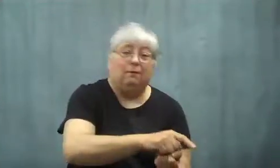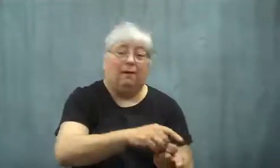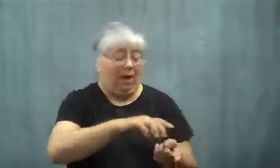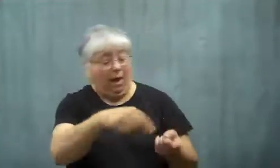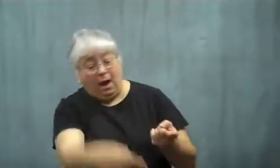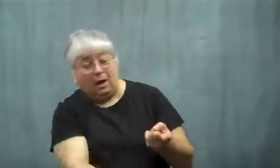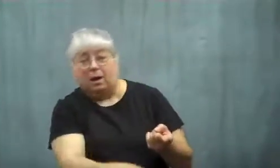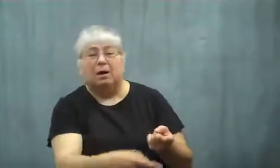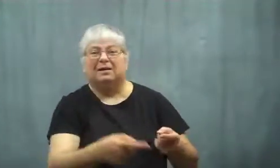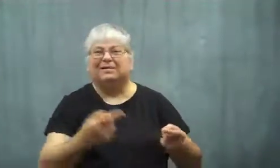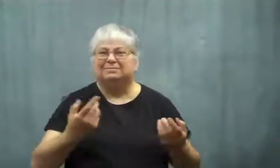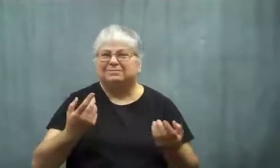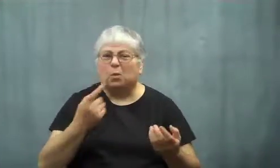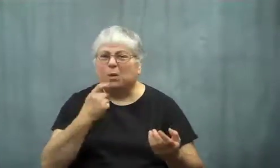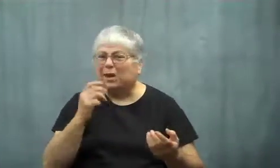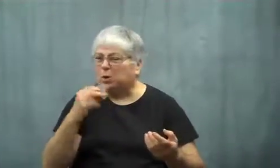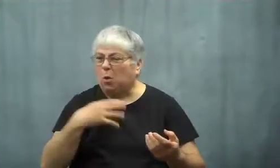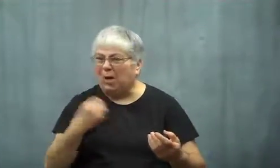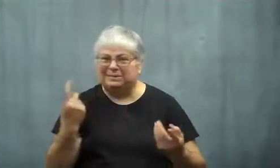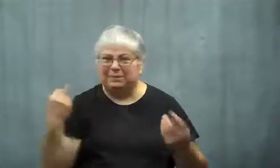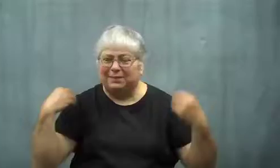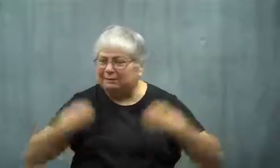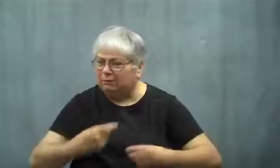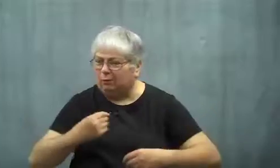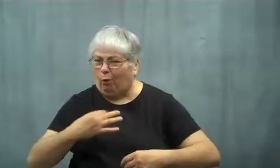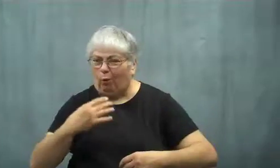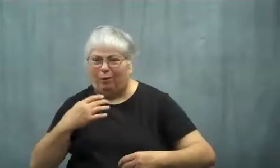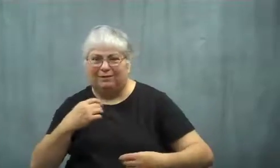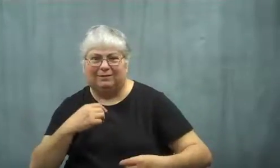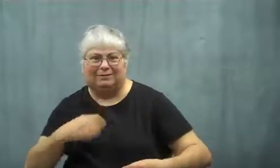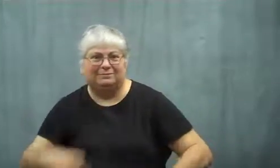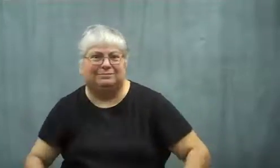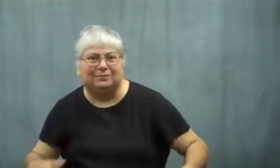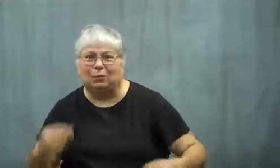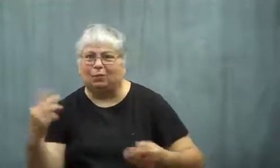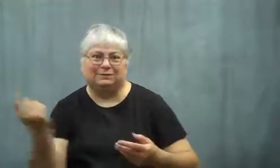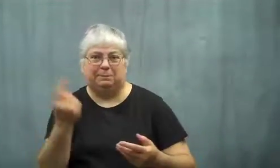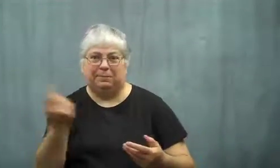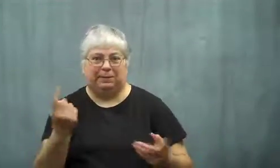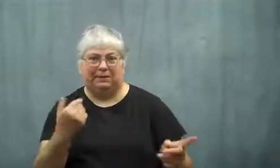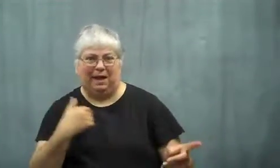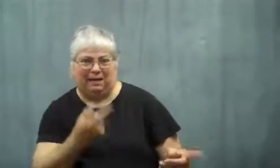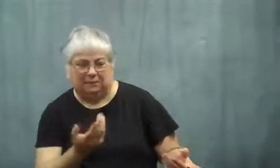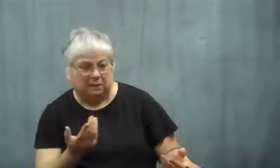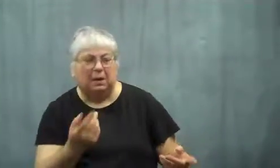The other person had a red or white article of clothing.